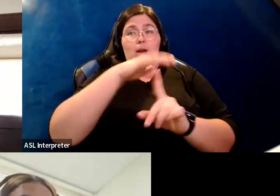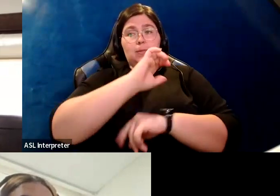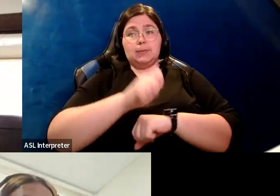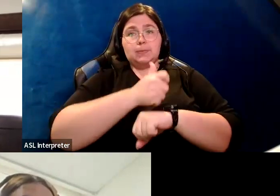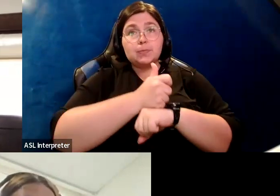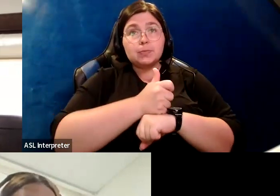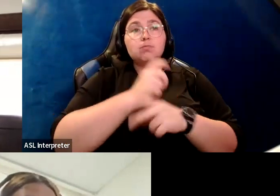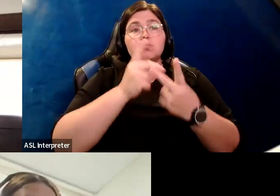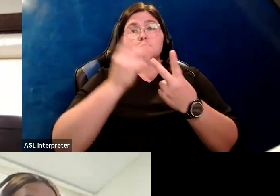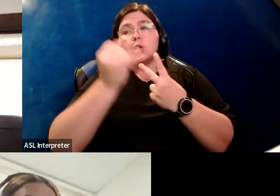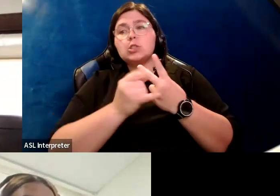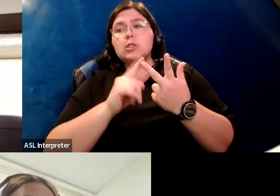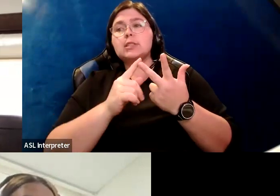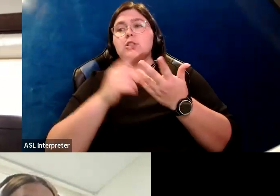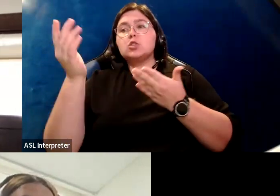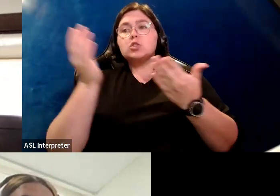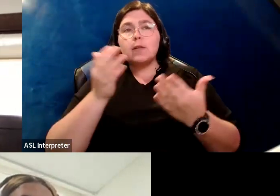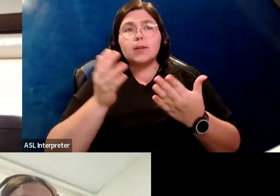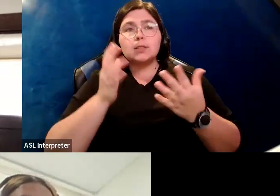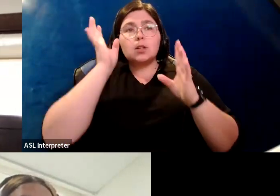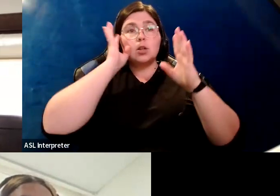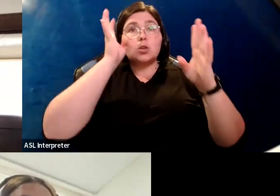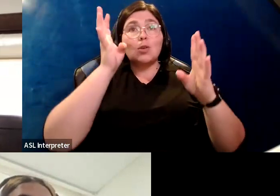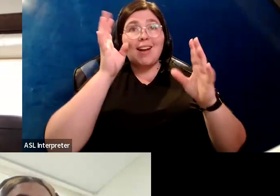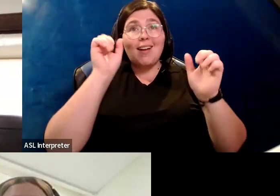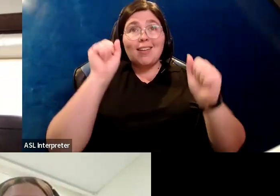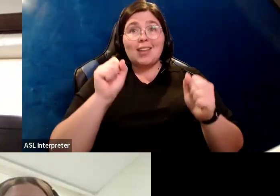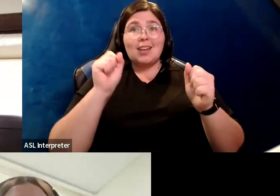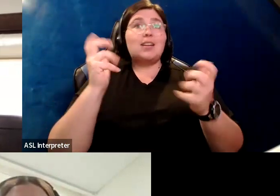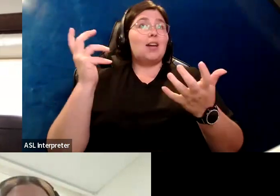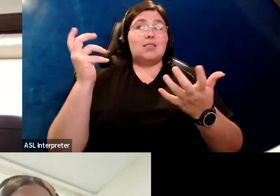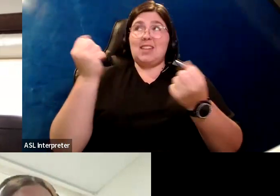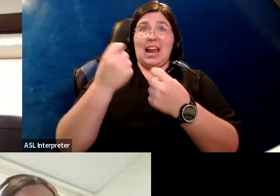and services that can be used by everyone, regardless of their abilities.